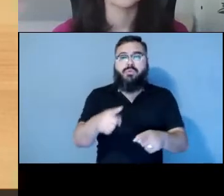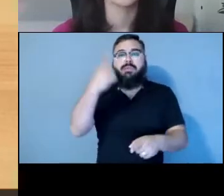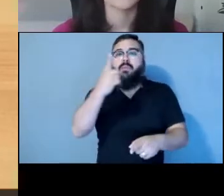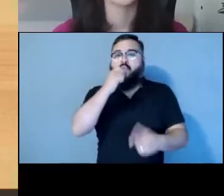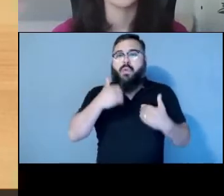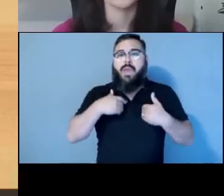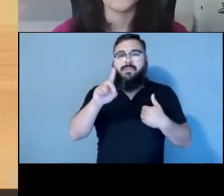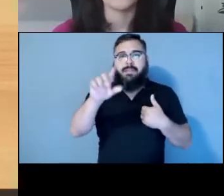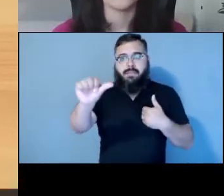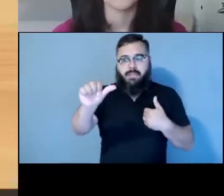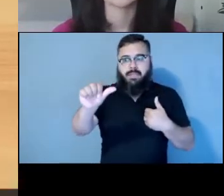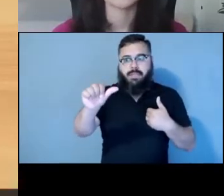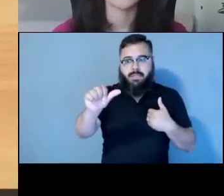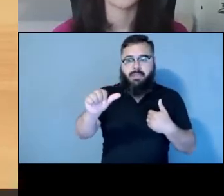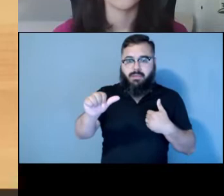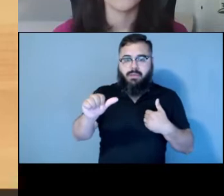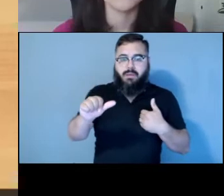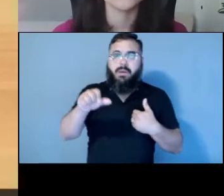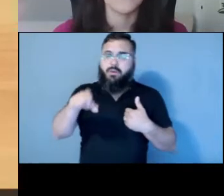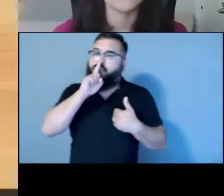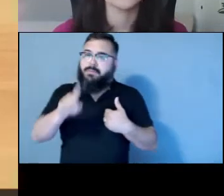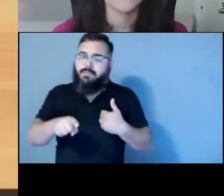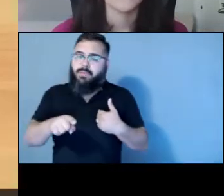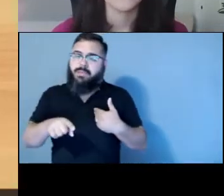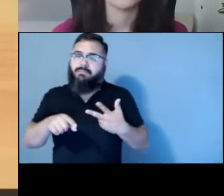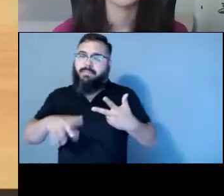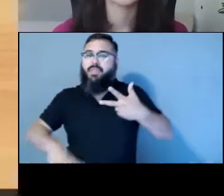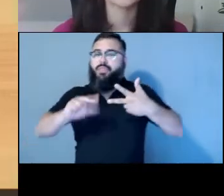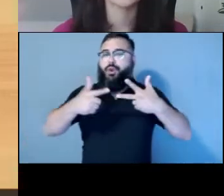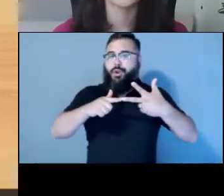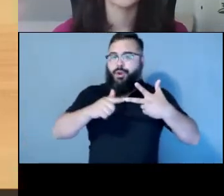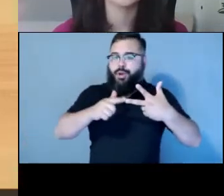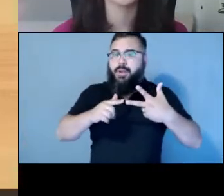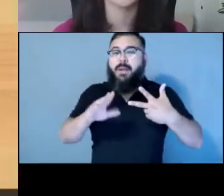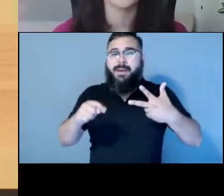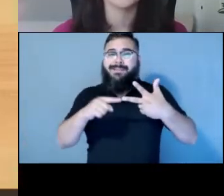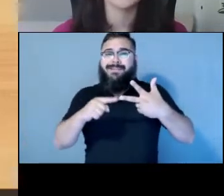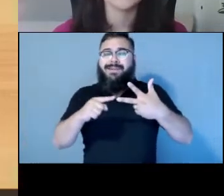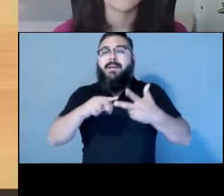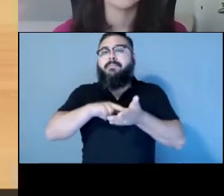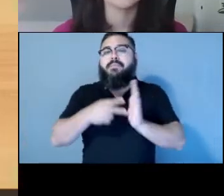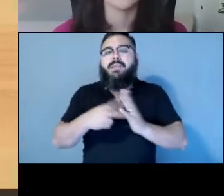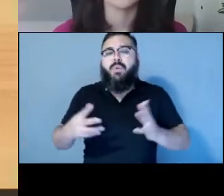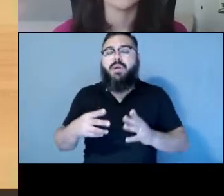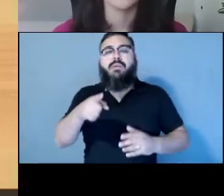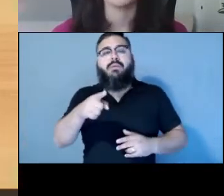and so that actually should be point C here on this page, but this is somebody who is regarded as having a disability,